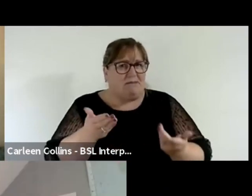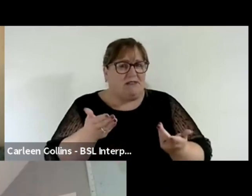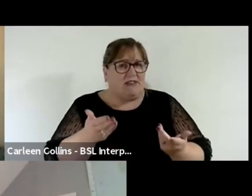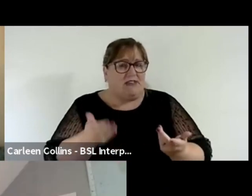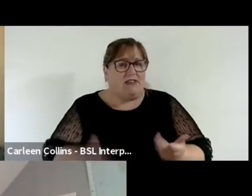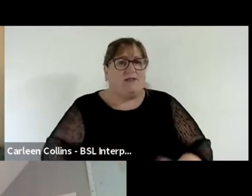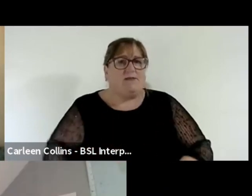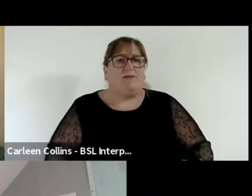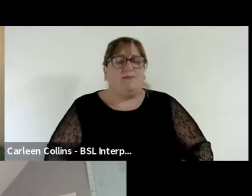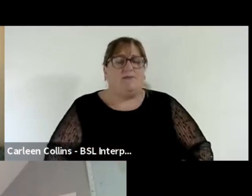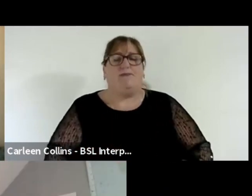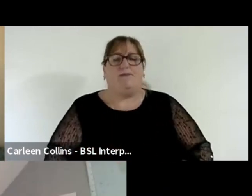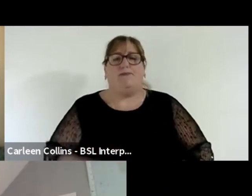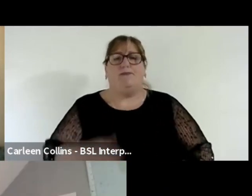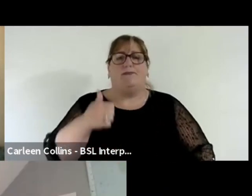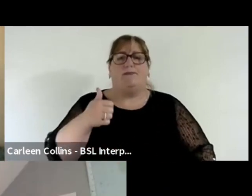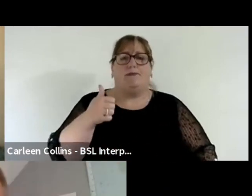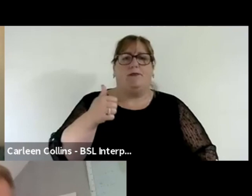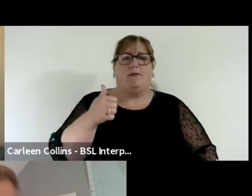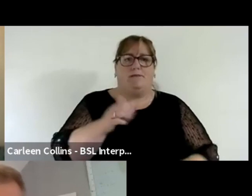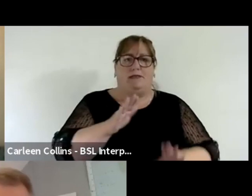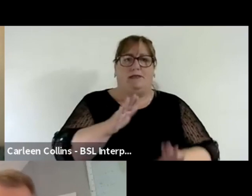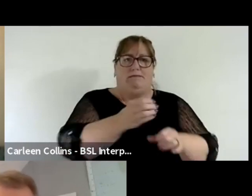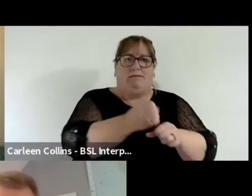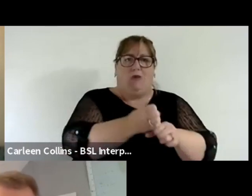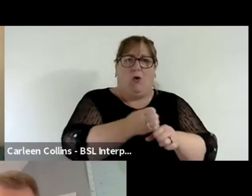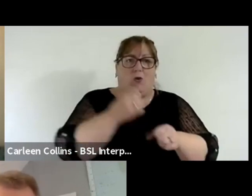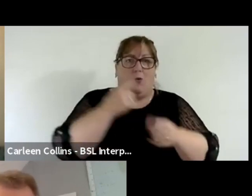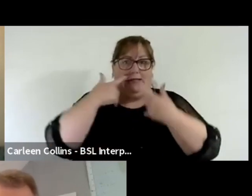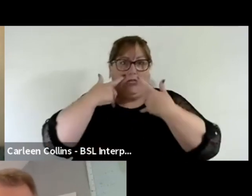I am not sure Ian or Morgan would like to elaborate, or if you can spot them in the technically answered section but not answered.